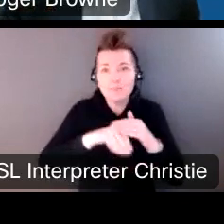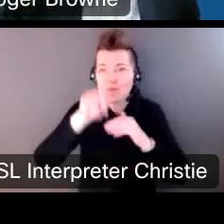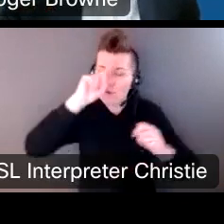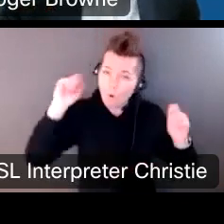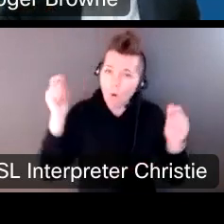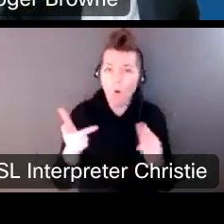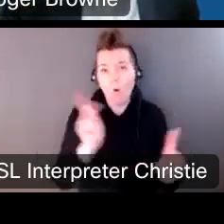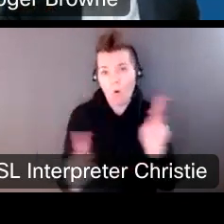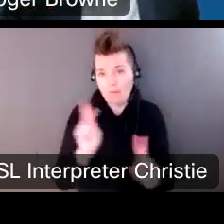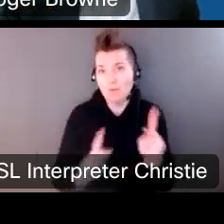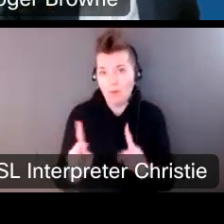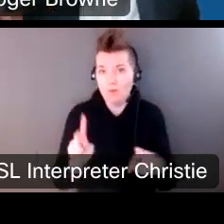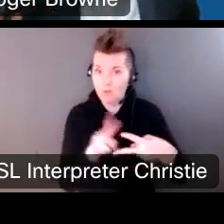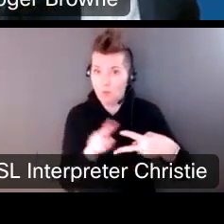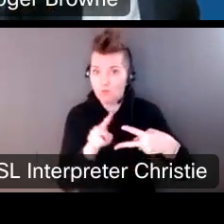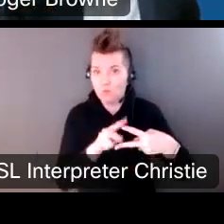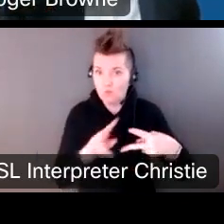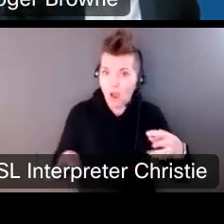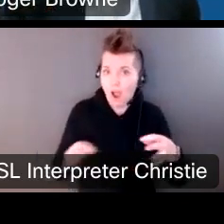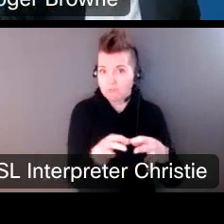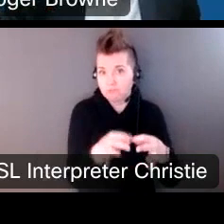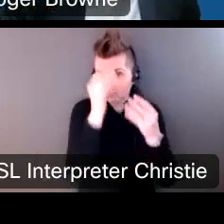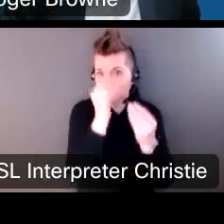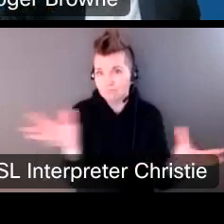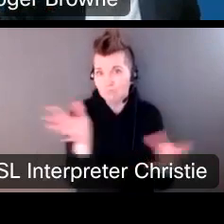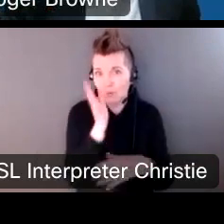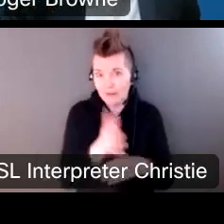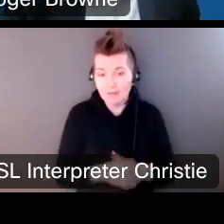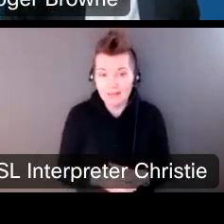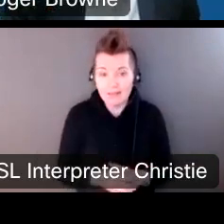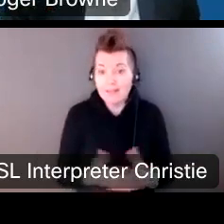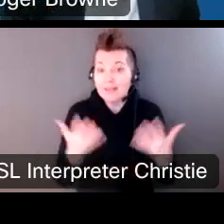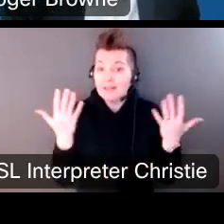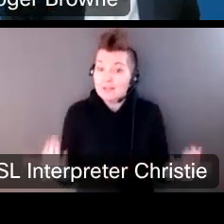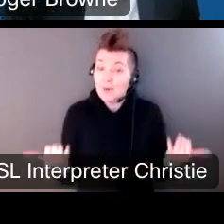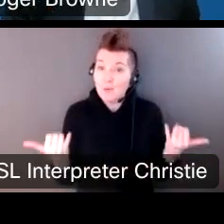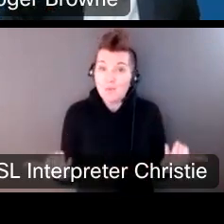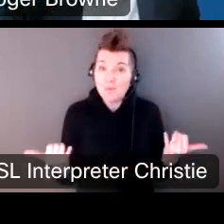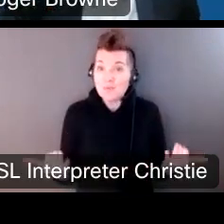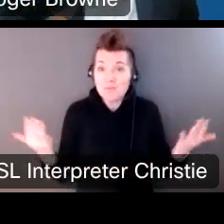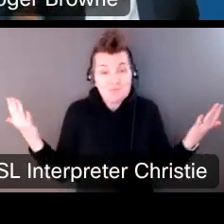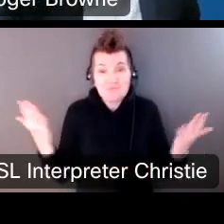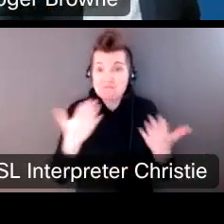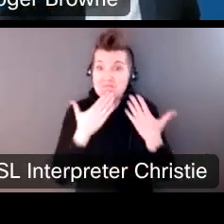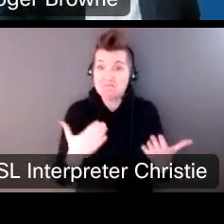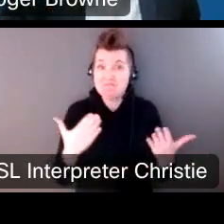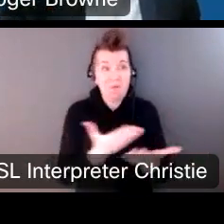So on that note, moving to the next slide, again I'd like to thank all of you for attending here tonight.